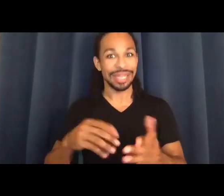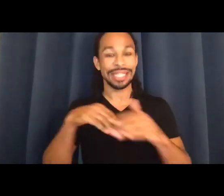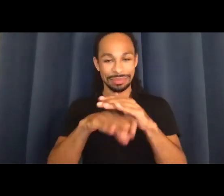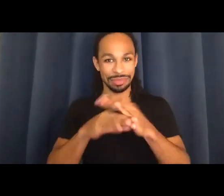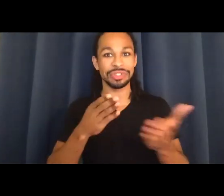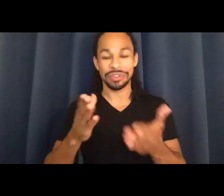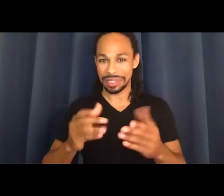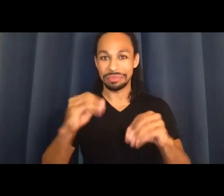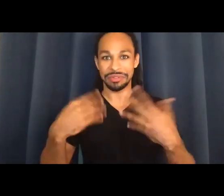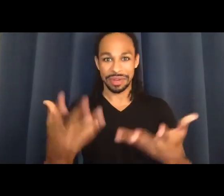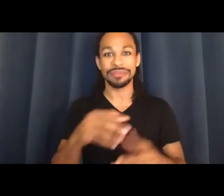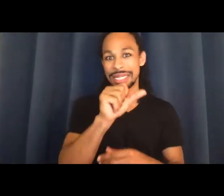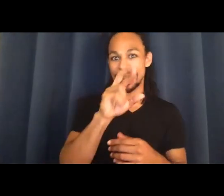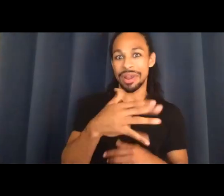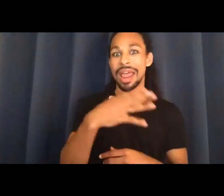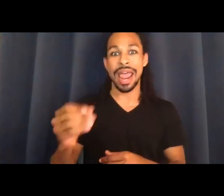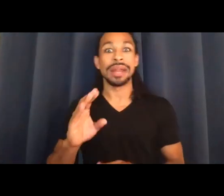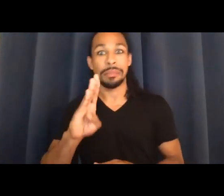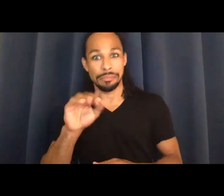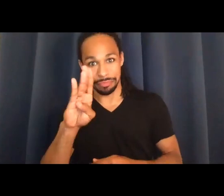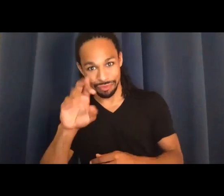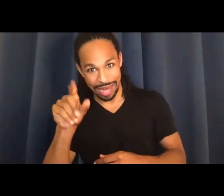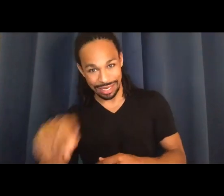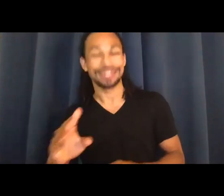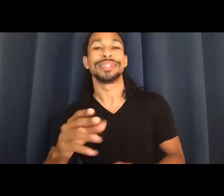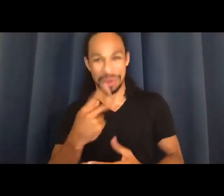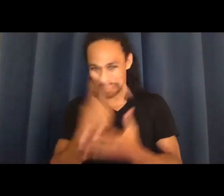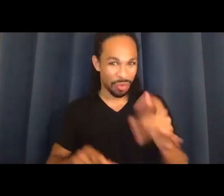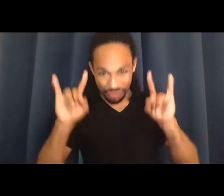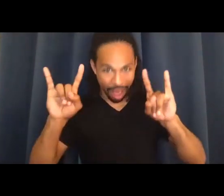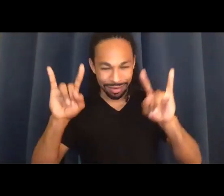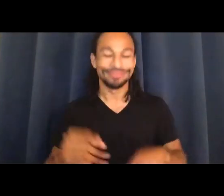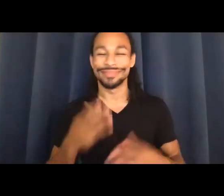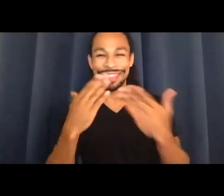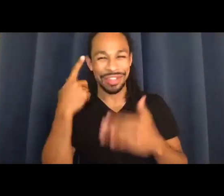Sarah and Brandon, you folks rock, thank you for joining us.